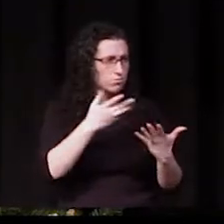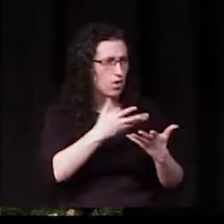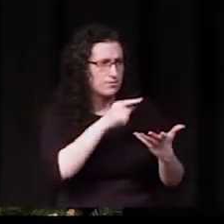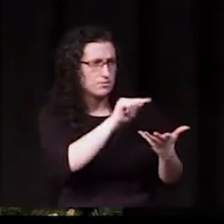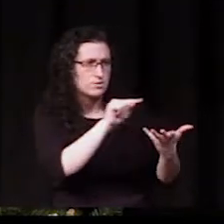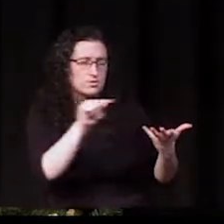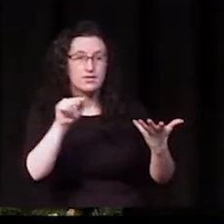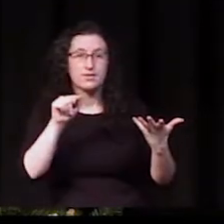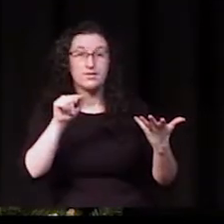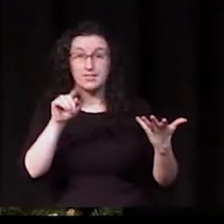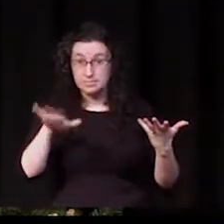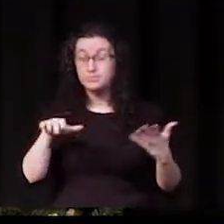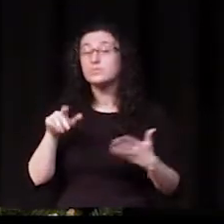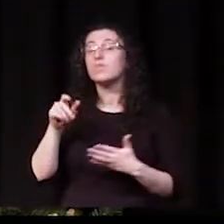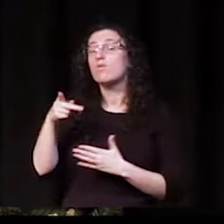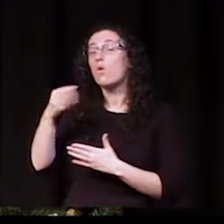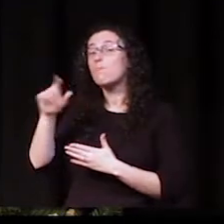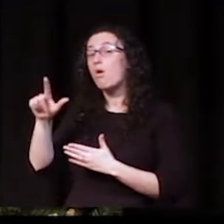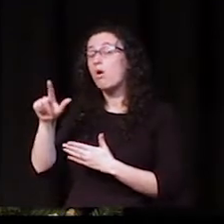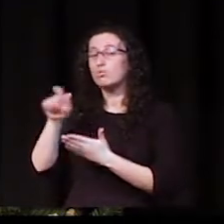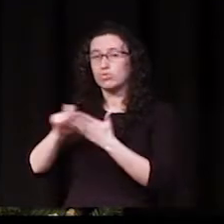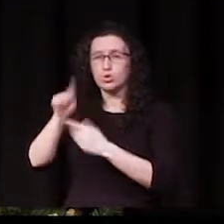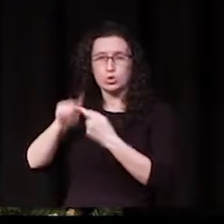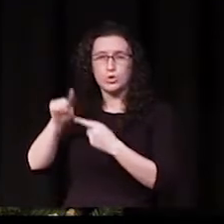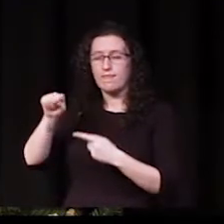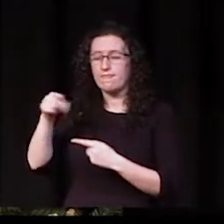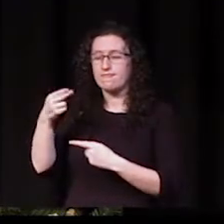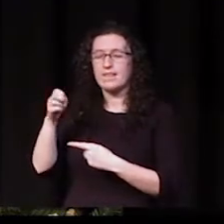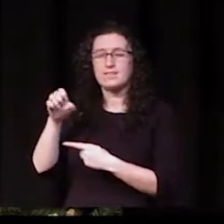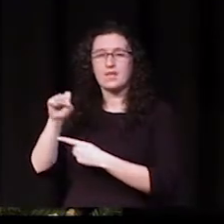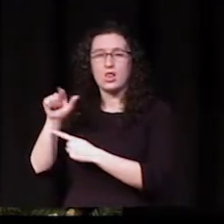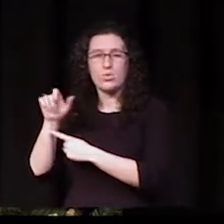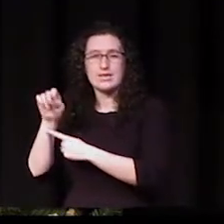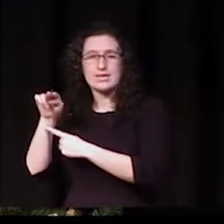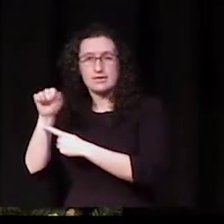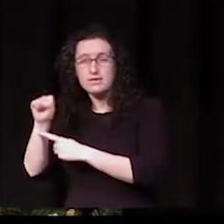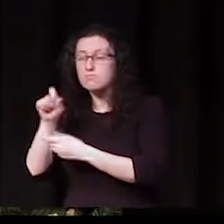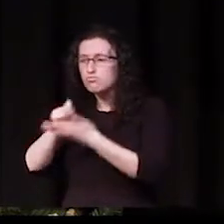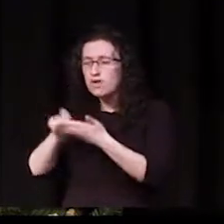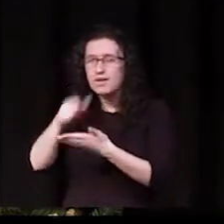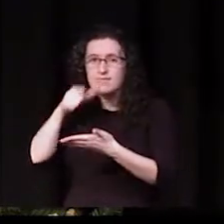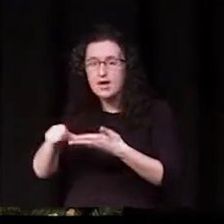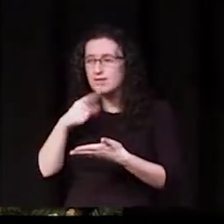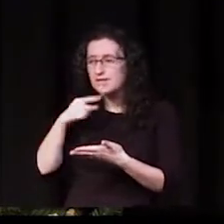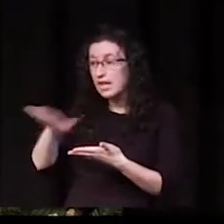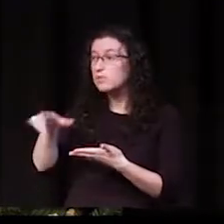Paul actually said, "Give thanks in all circumstances. "In all circumstances."